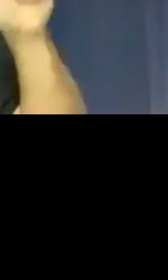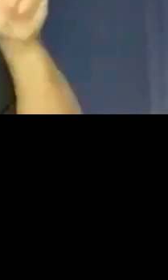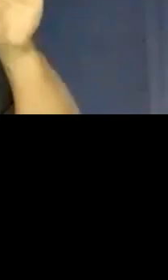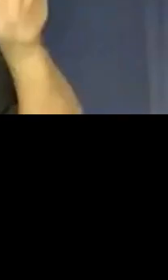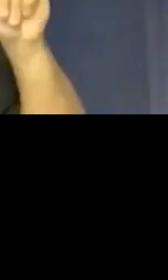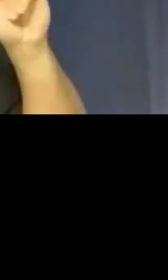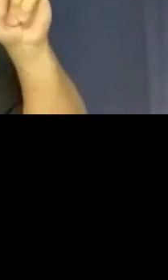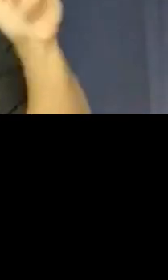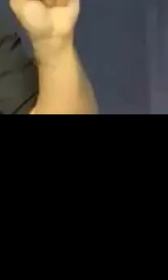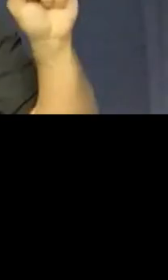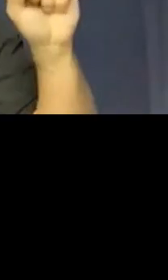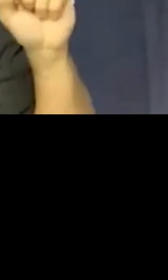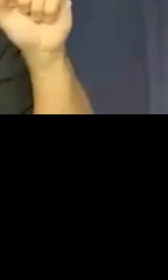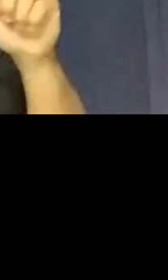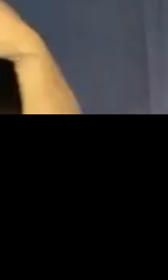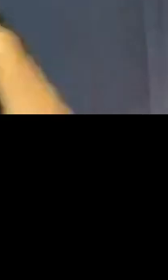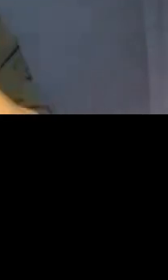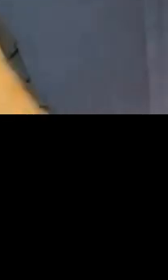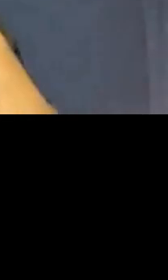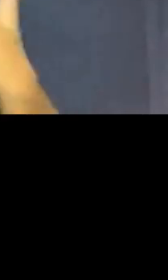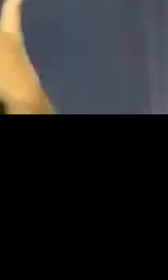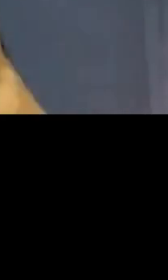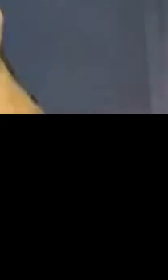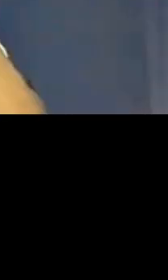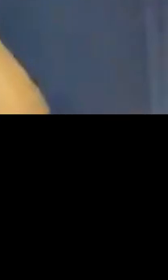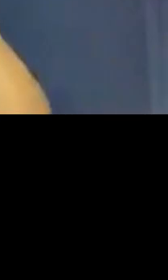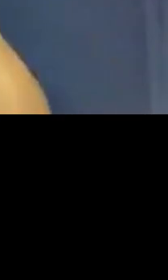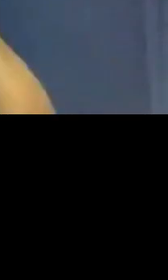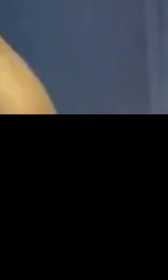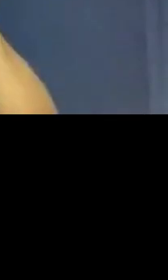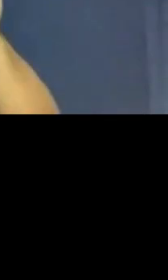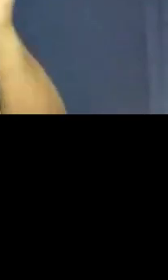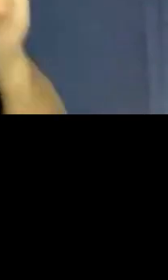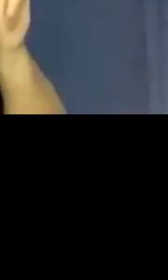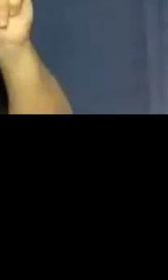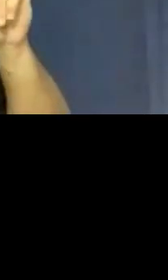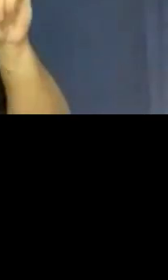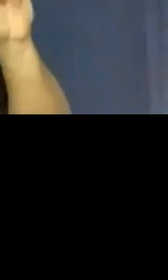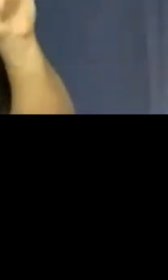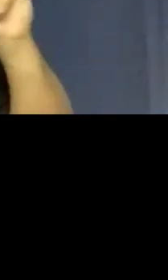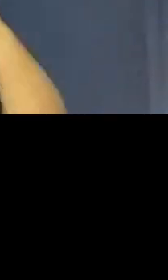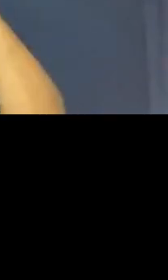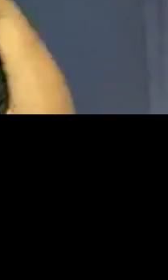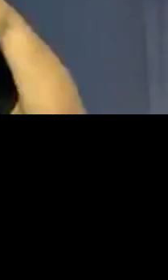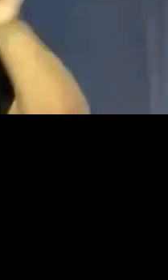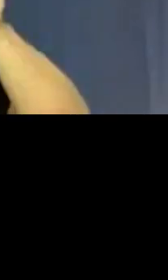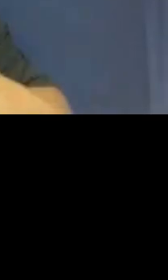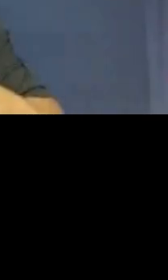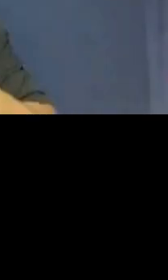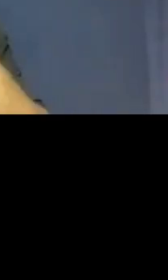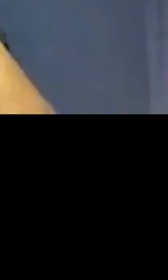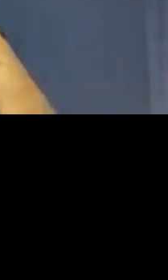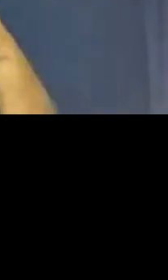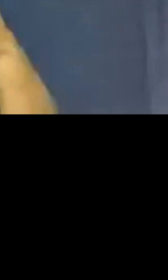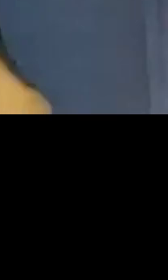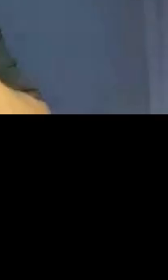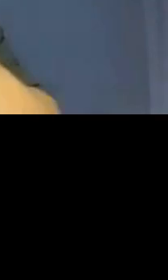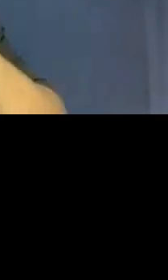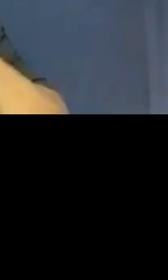So we ask that grant administrators for the state field questions from their subgrantees.